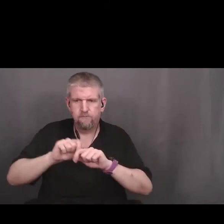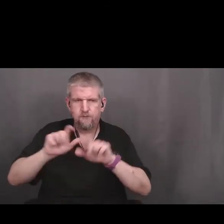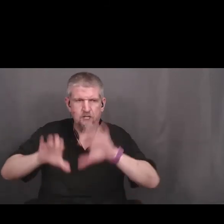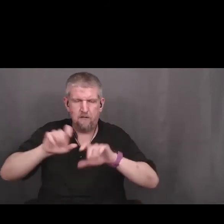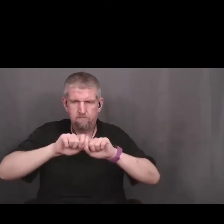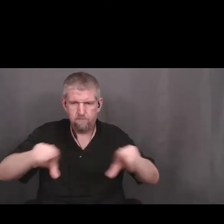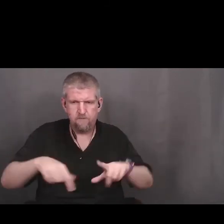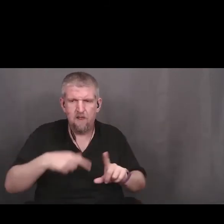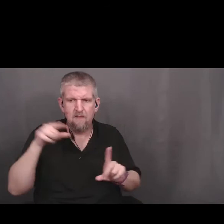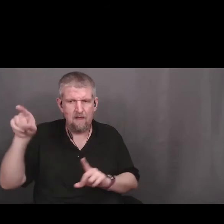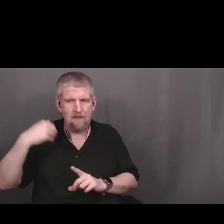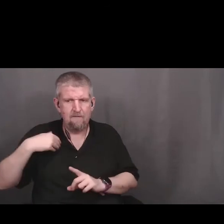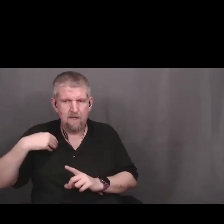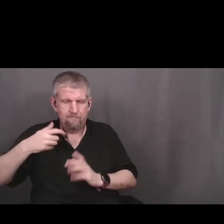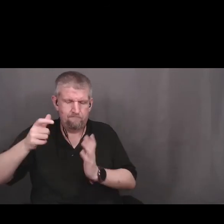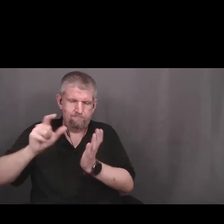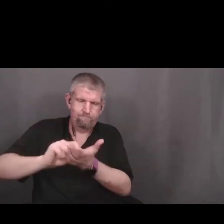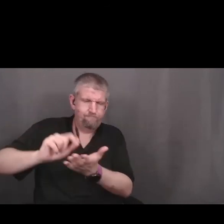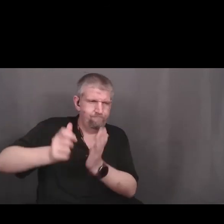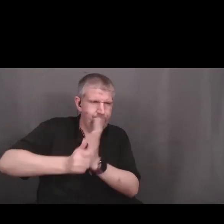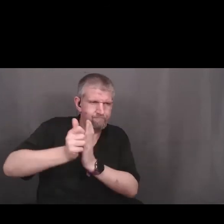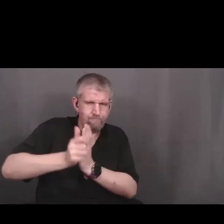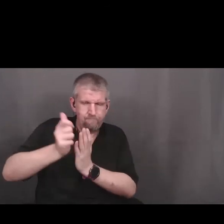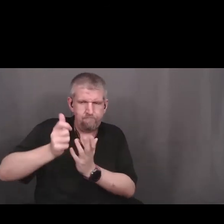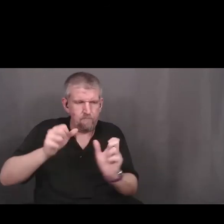they've got a whole little pamphlet that discusses what happens.